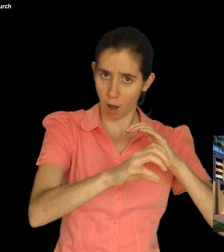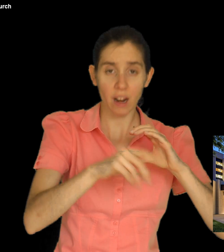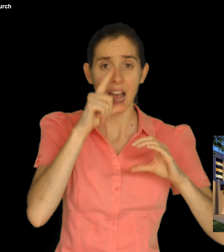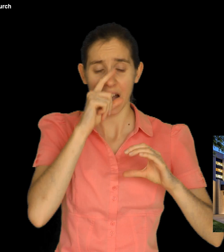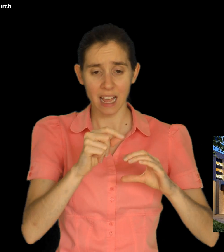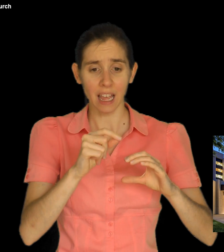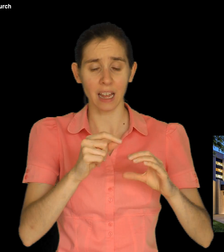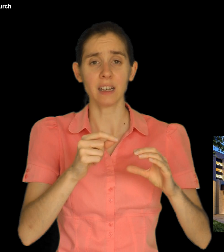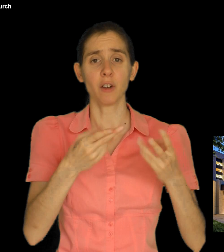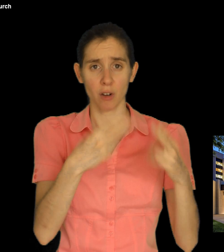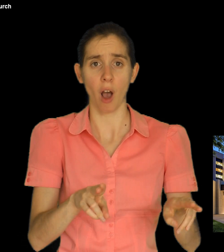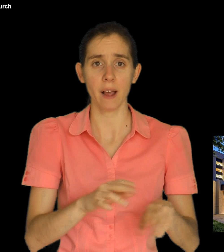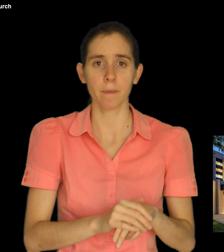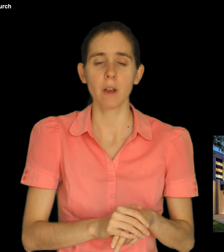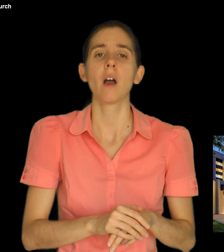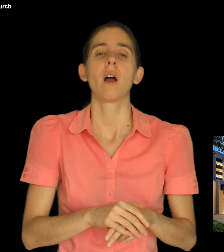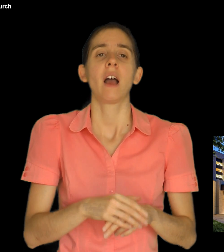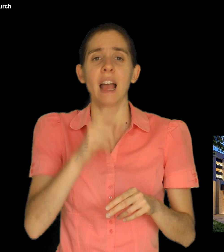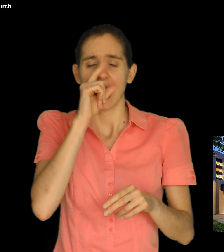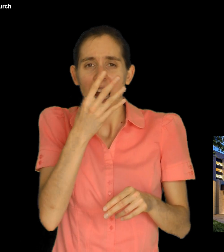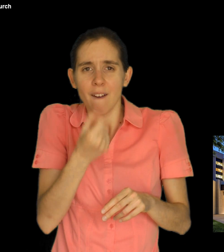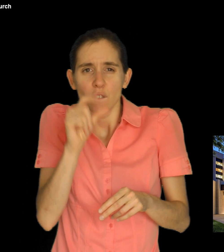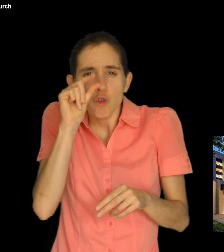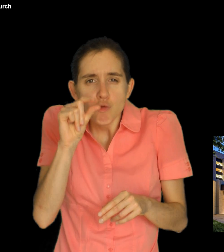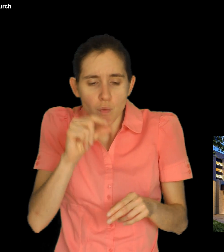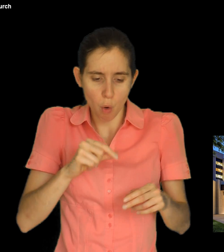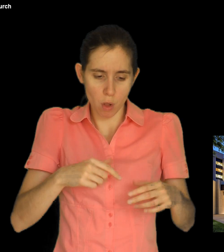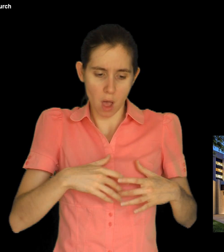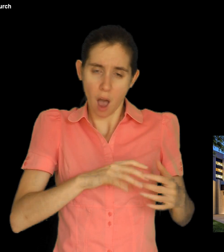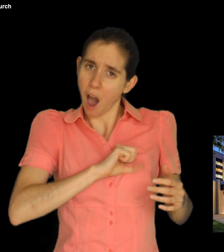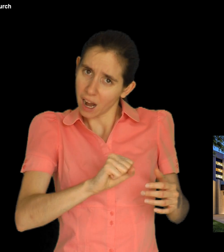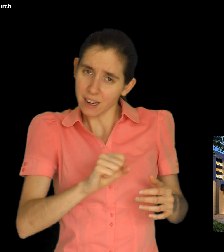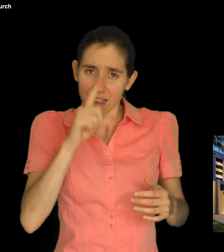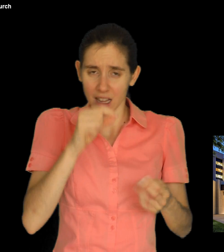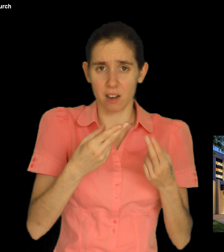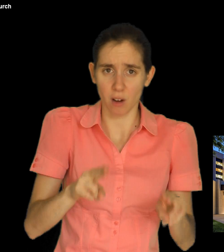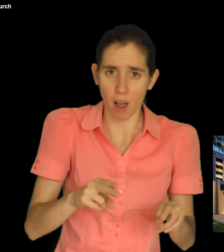heart attacks may be fatal. Damaged heart muscle is prone to abnormal rhythms.